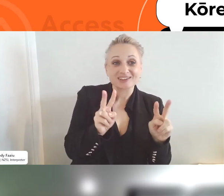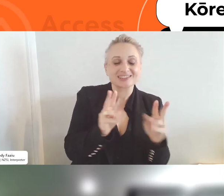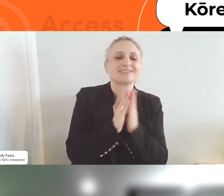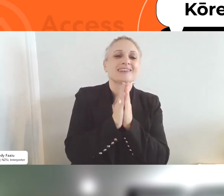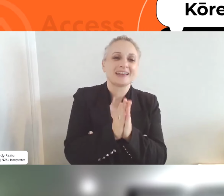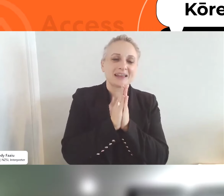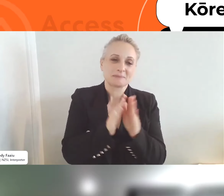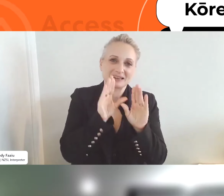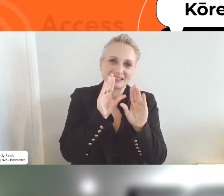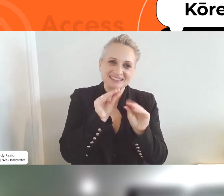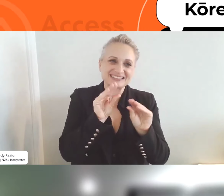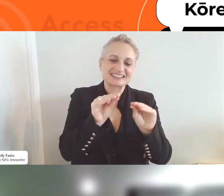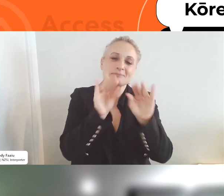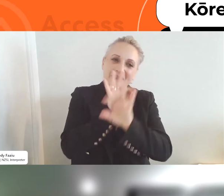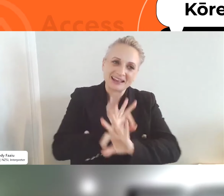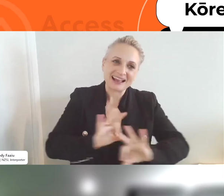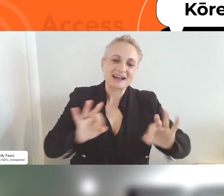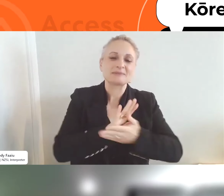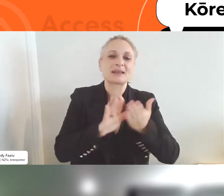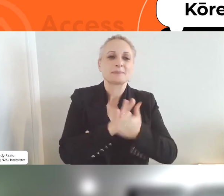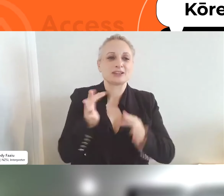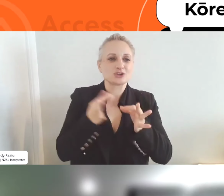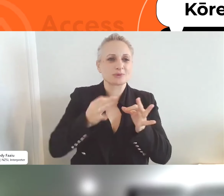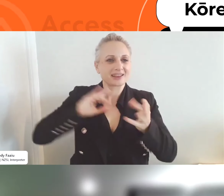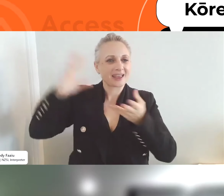Language interpreters can have time to interpret. Lovely to see